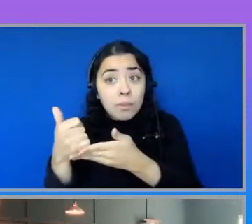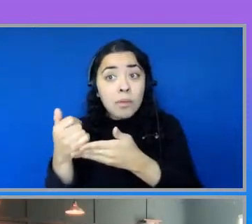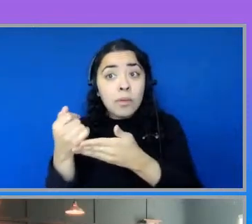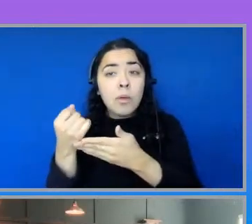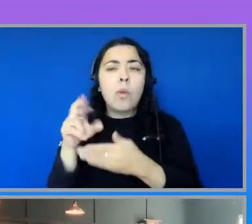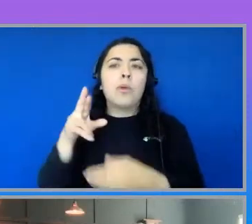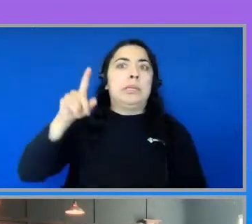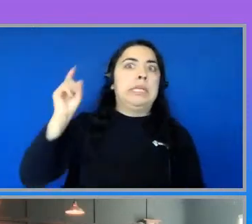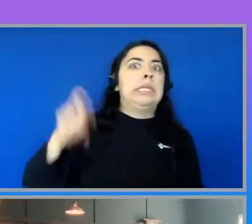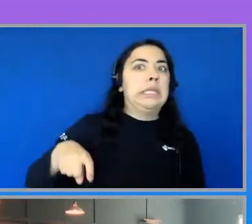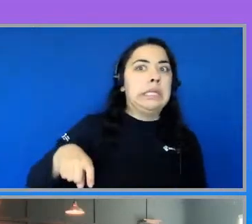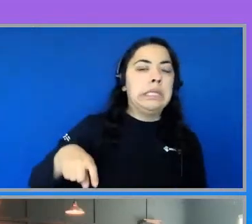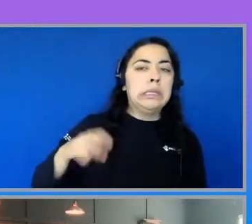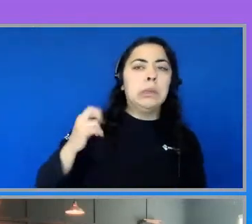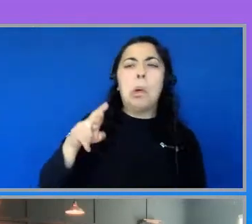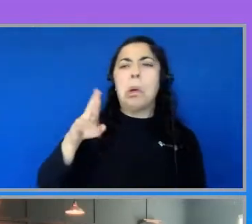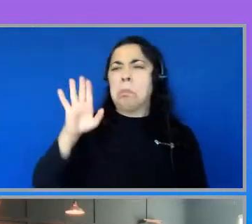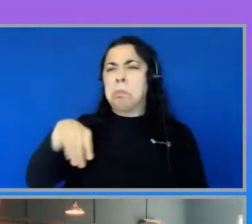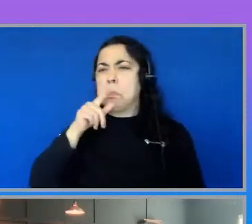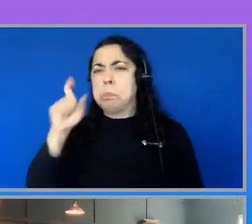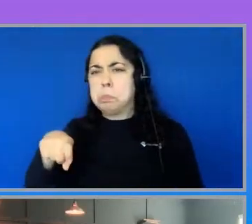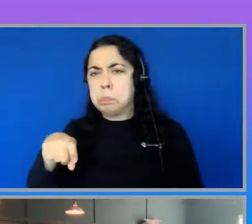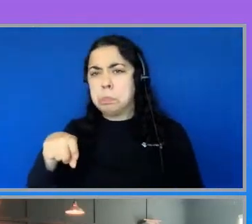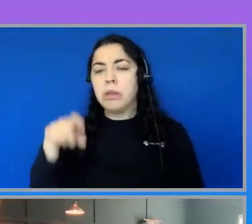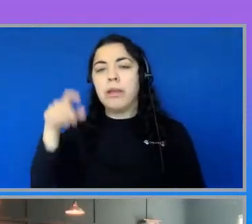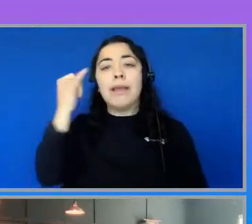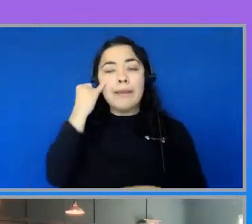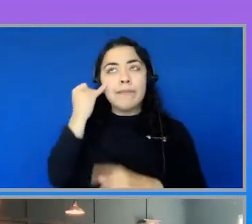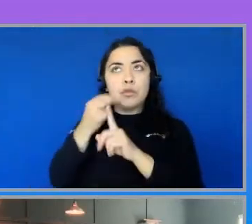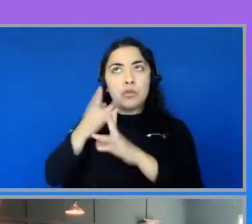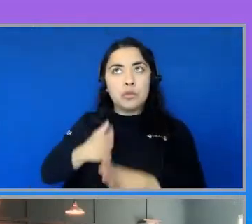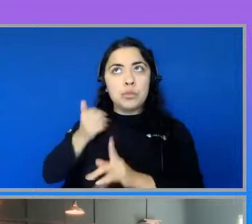helpful, needed or not needed for the user to know how to do